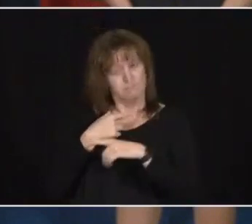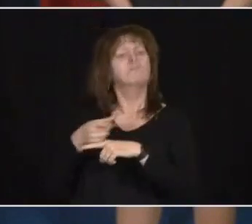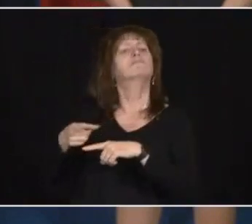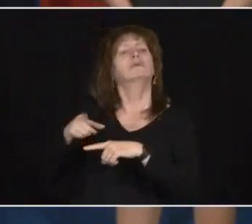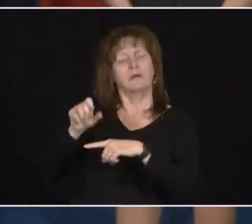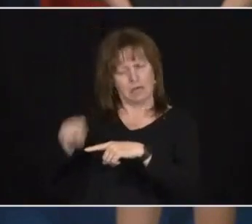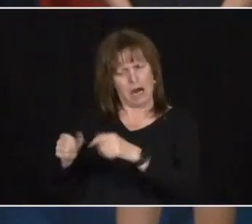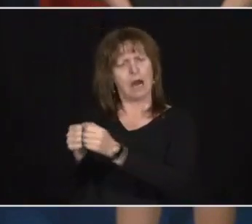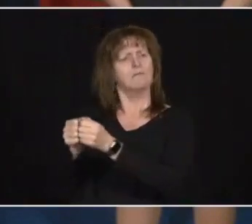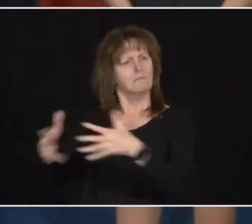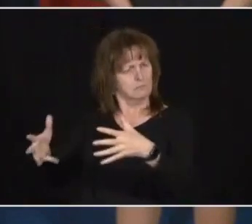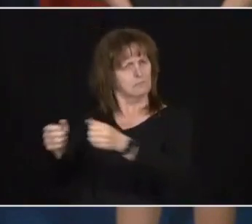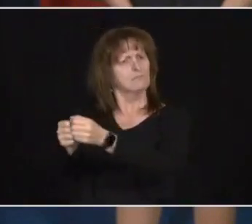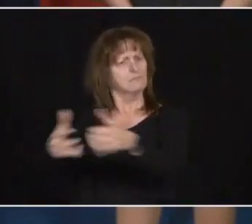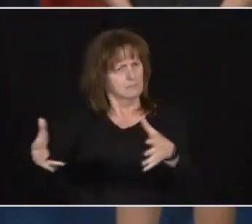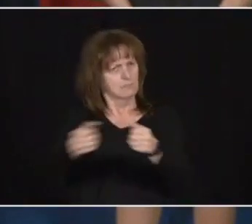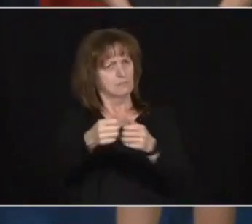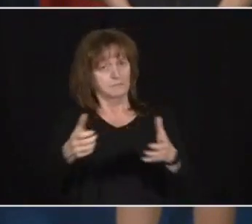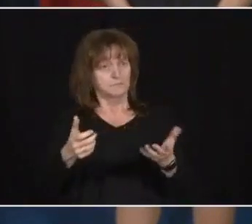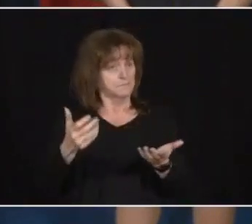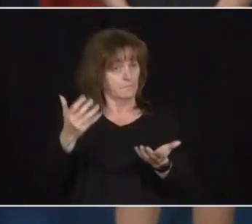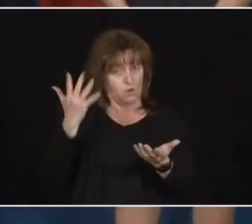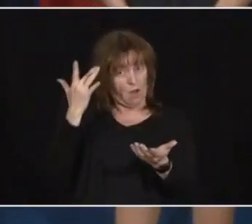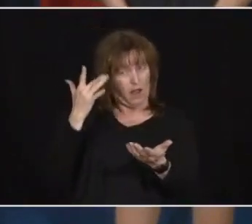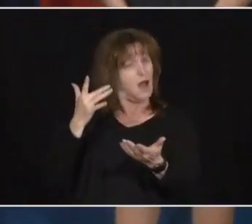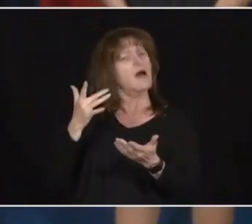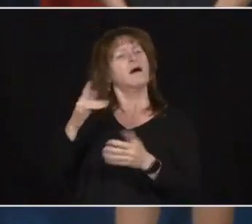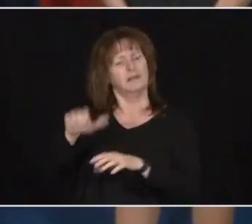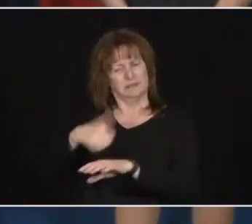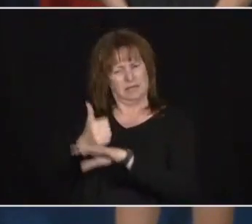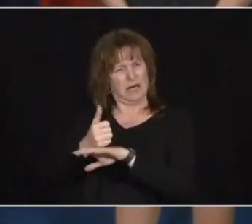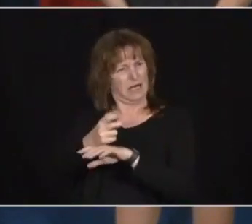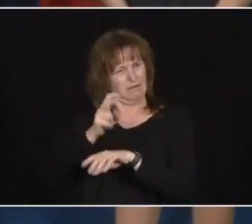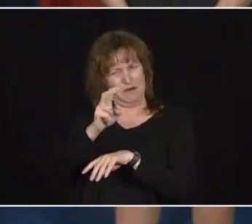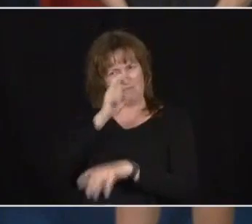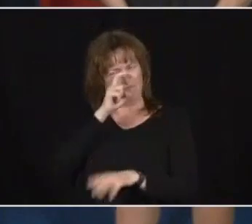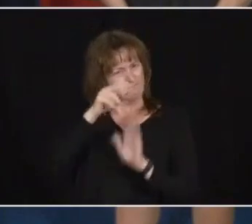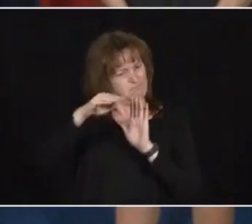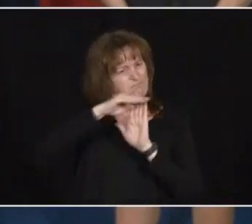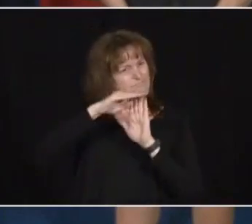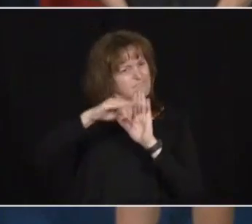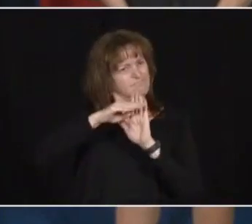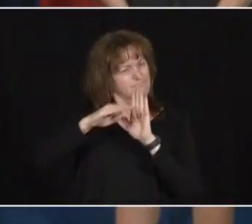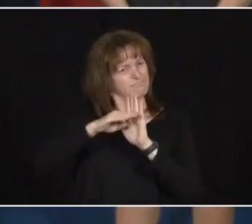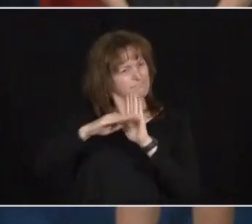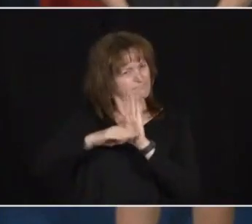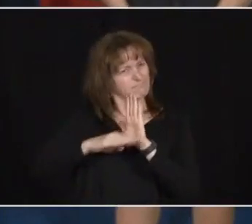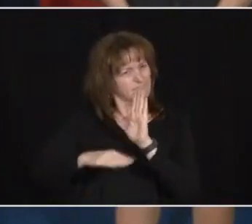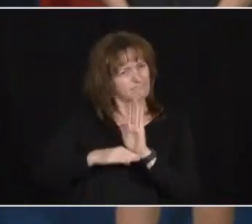strict guidelines and protocols and that we have taken a zero tolerance approach when it comes to keeping kids safe.